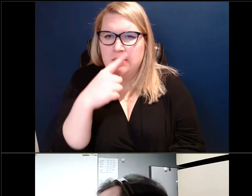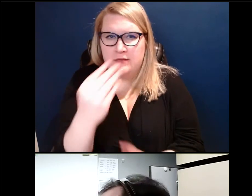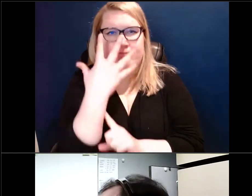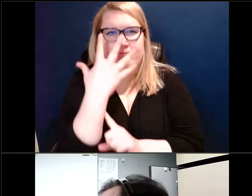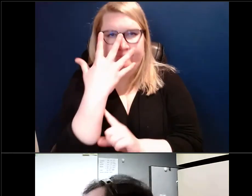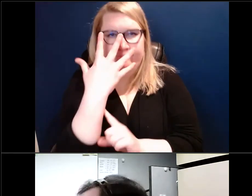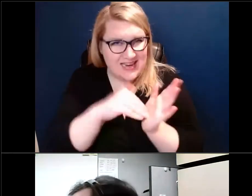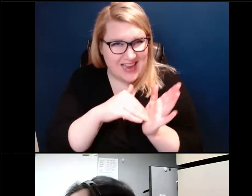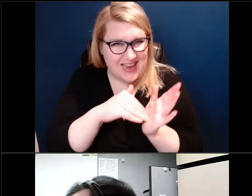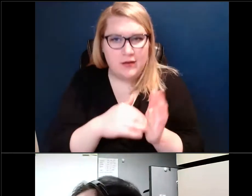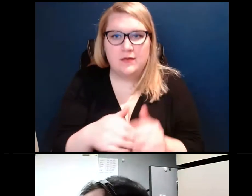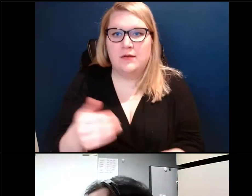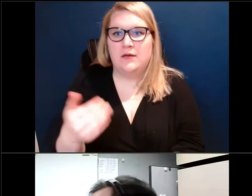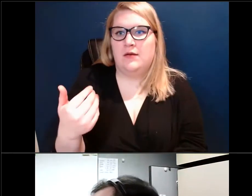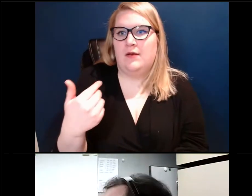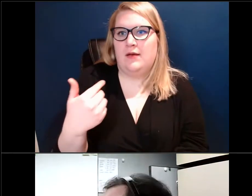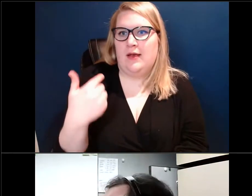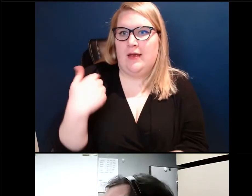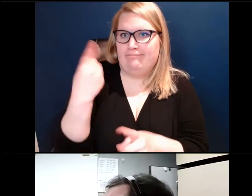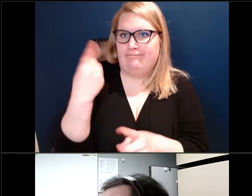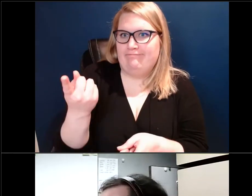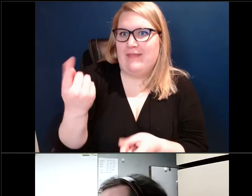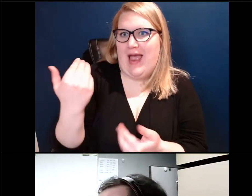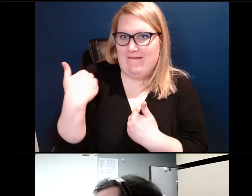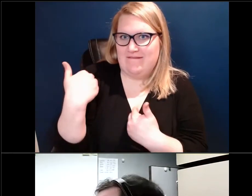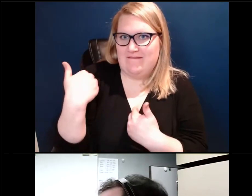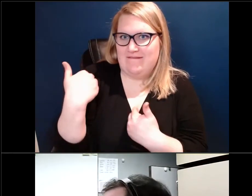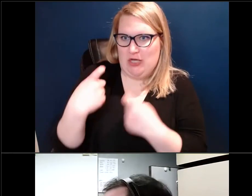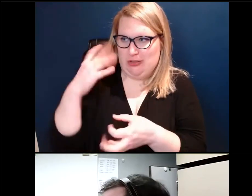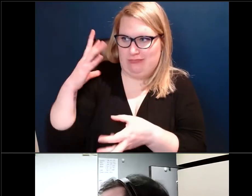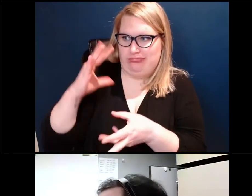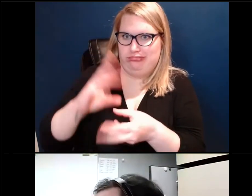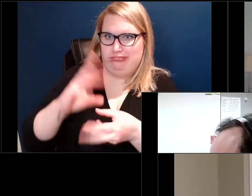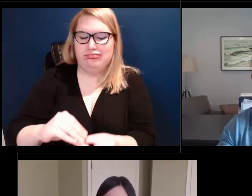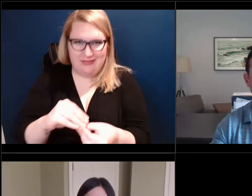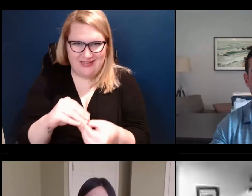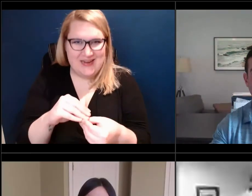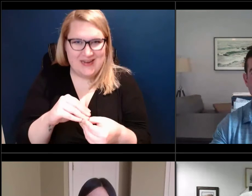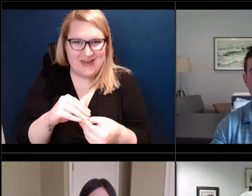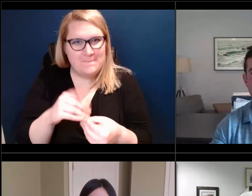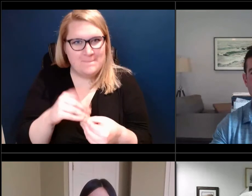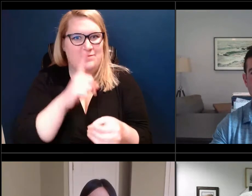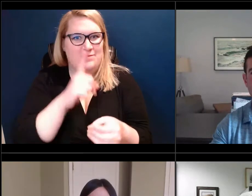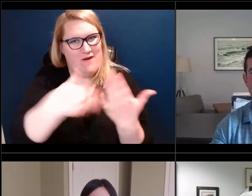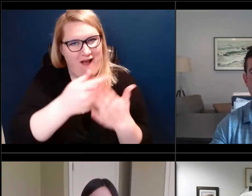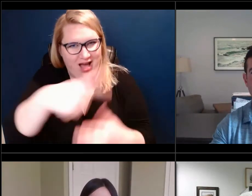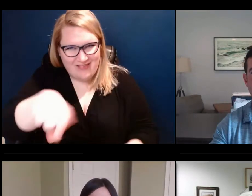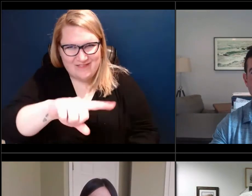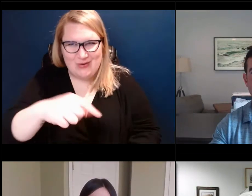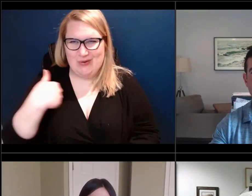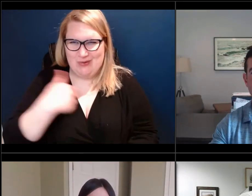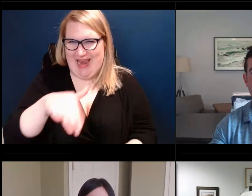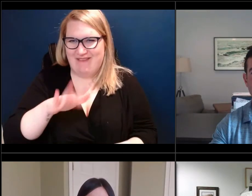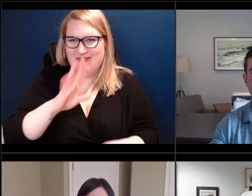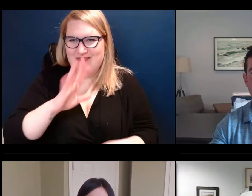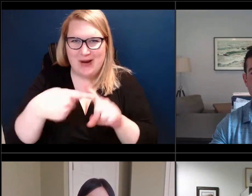'Cause we've got, I've been accumulating some questions that are kind of for each of you that we didn't get to in your individual sections.